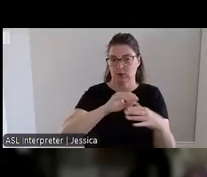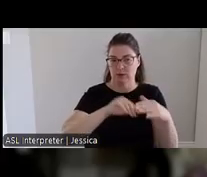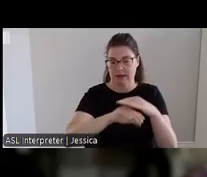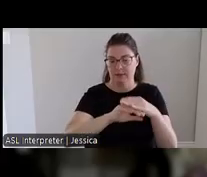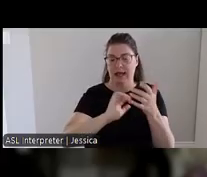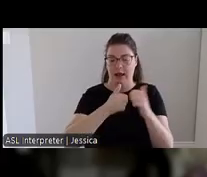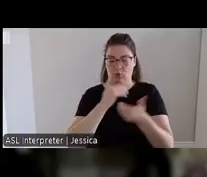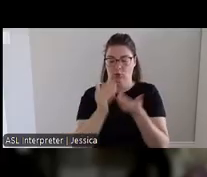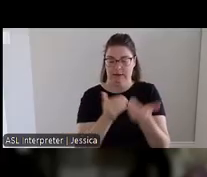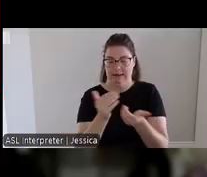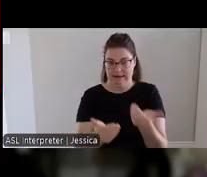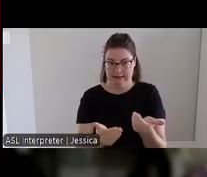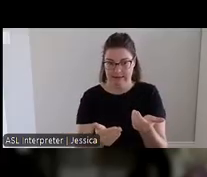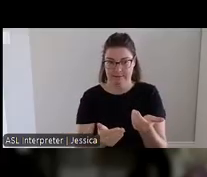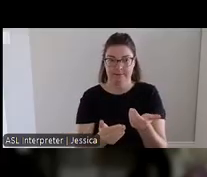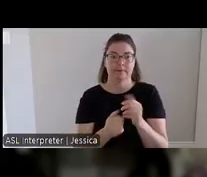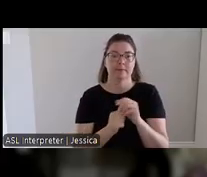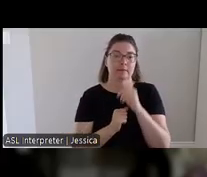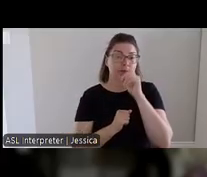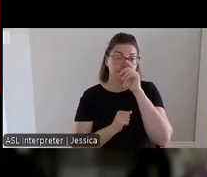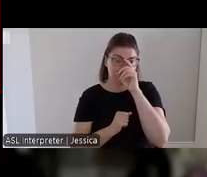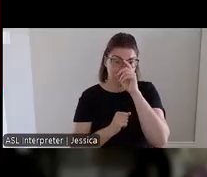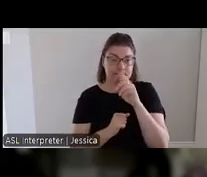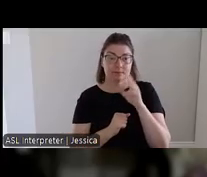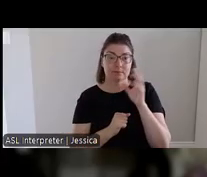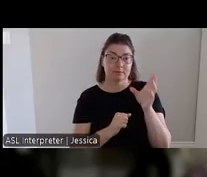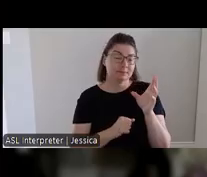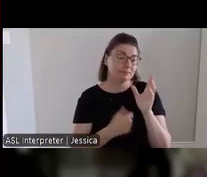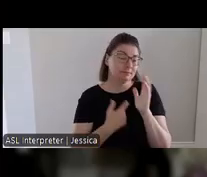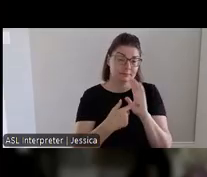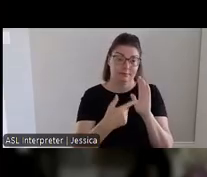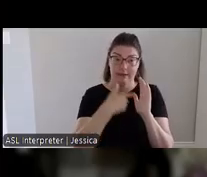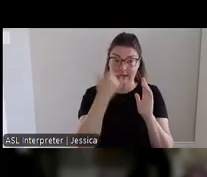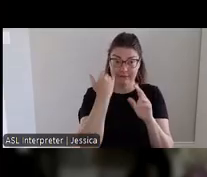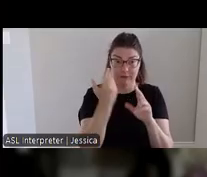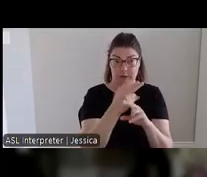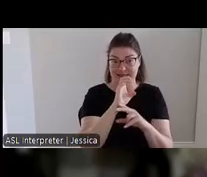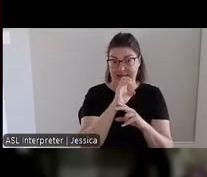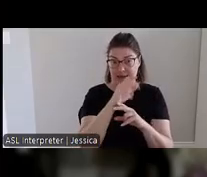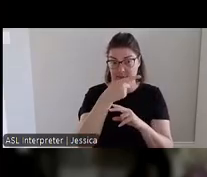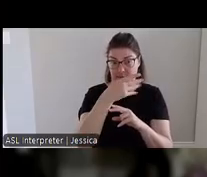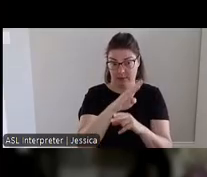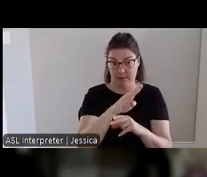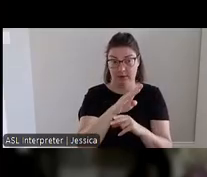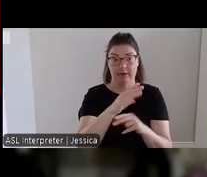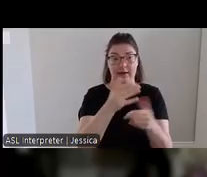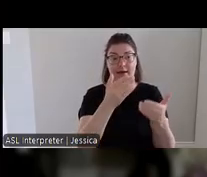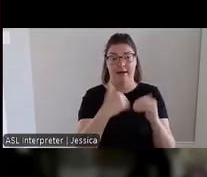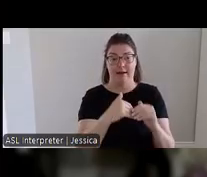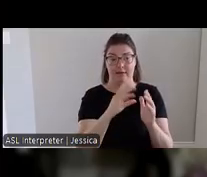So to walk through the chains, if you're working with EPUB, there's a document called EPUB Accessibility Metadata 1.1.